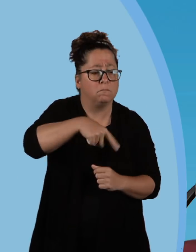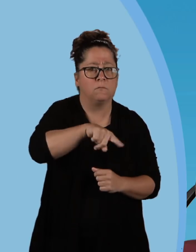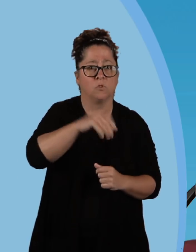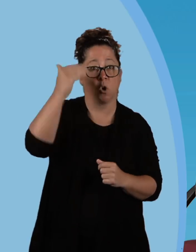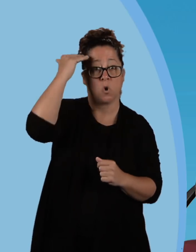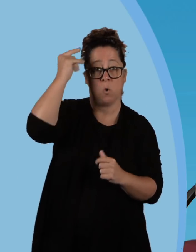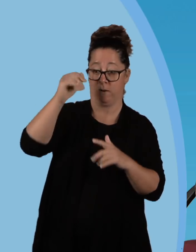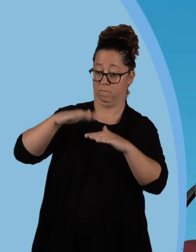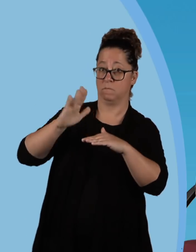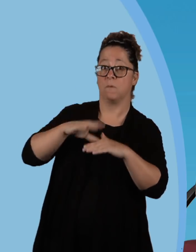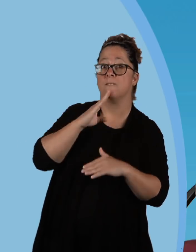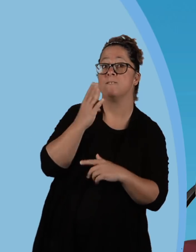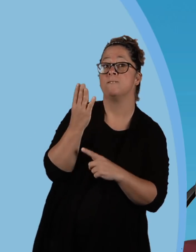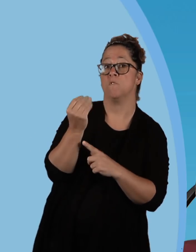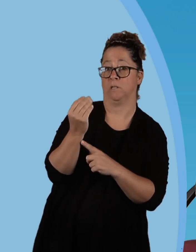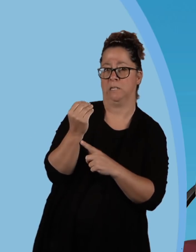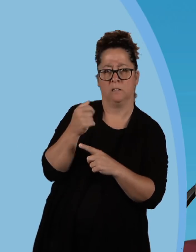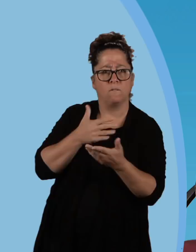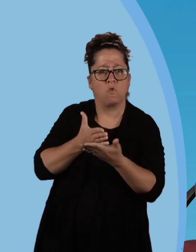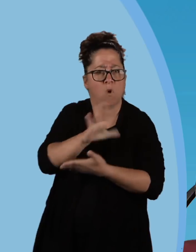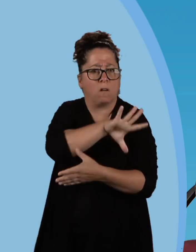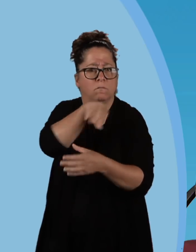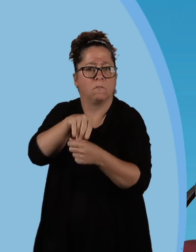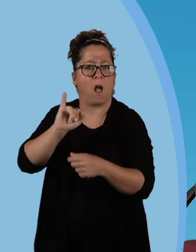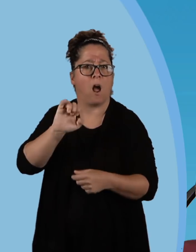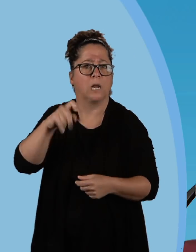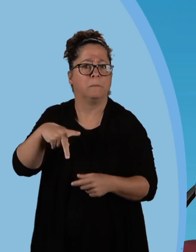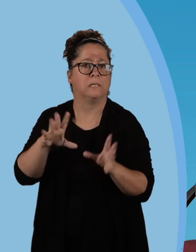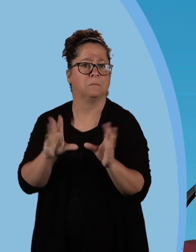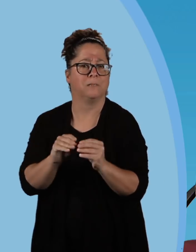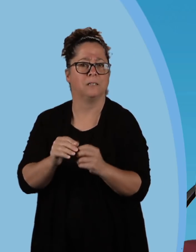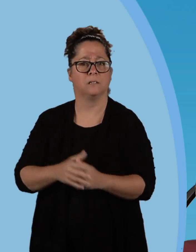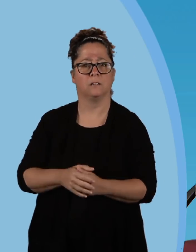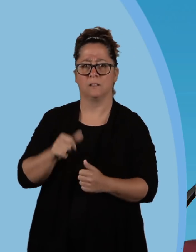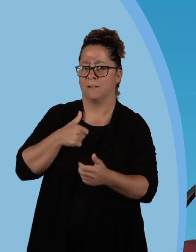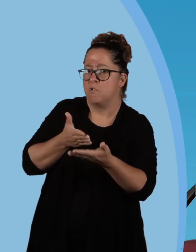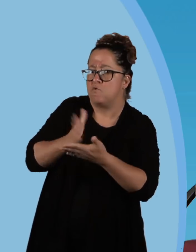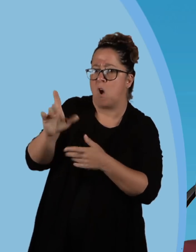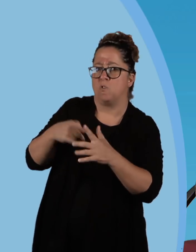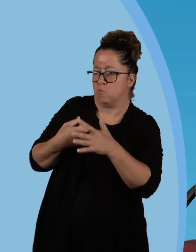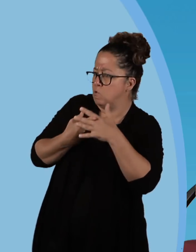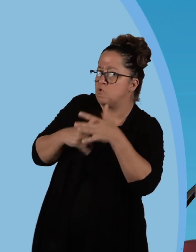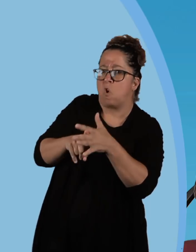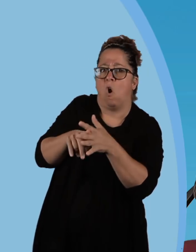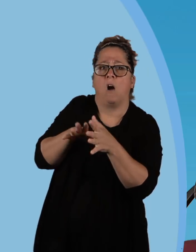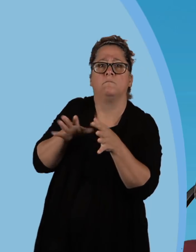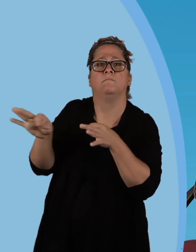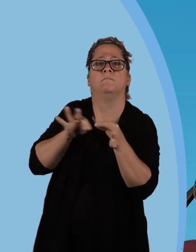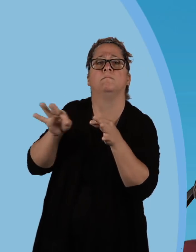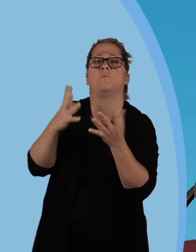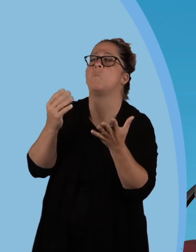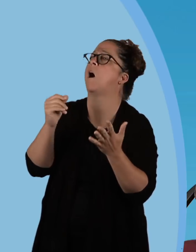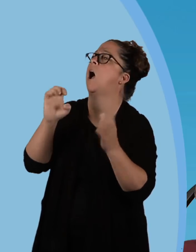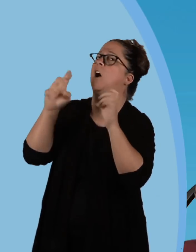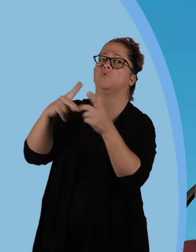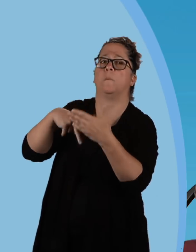that if they're 14 years or older, they have a right to be in the IEP meeting. They have a right to start defining